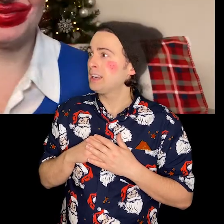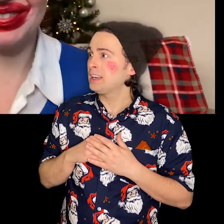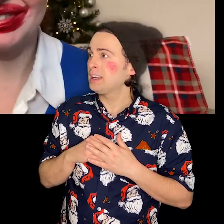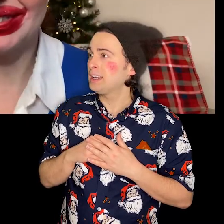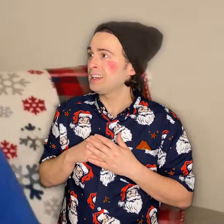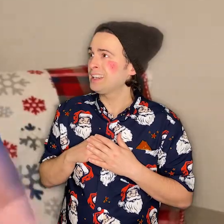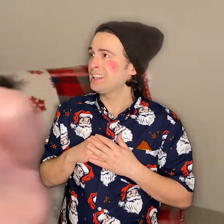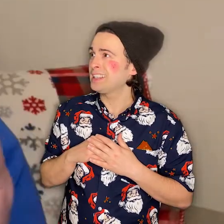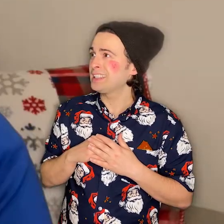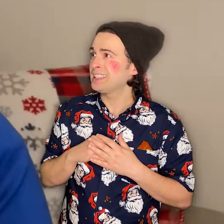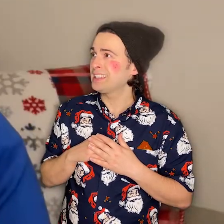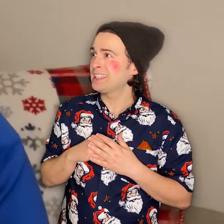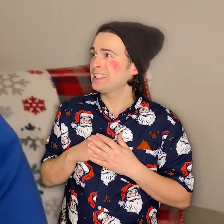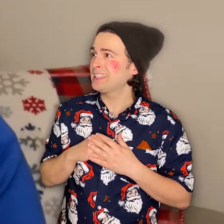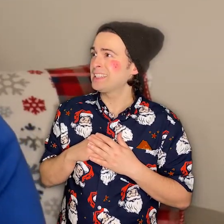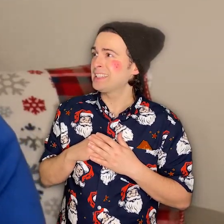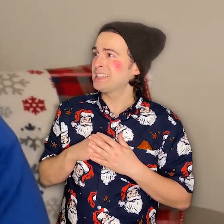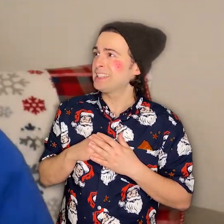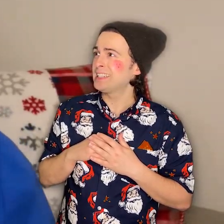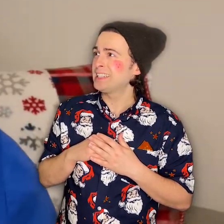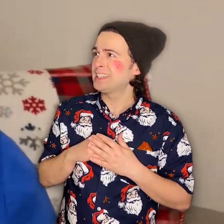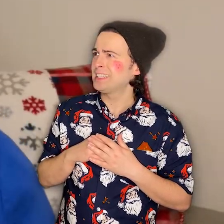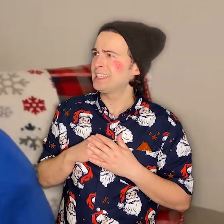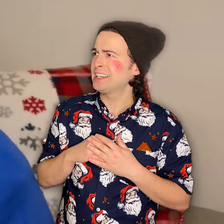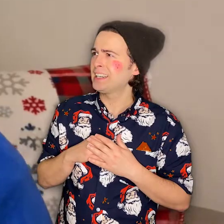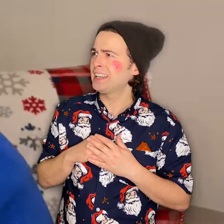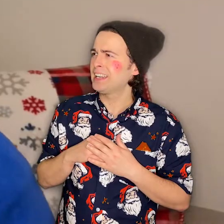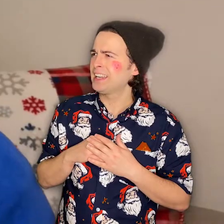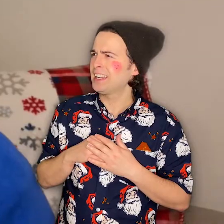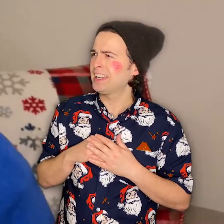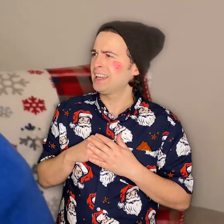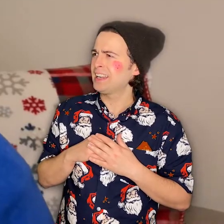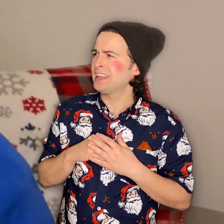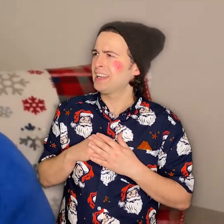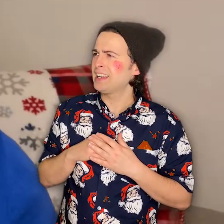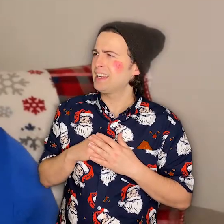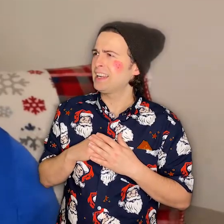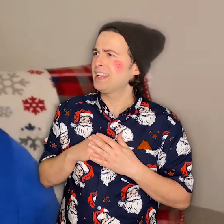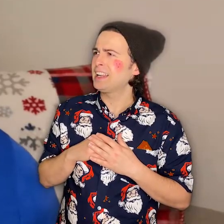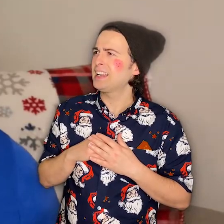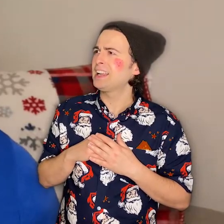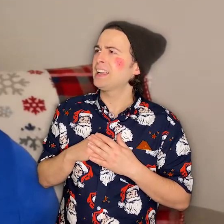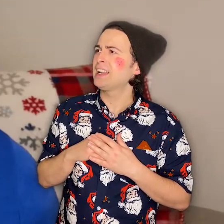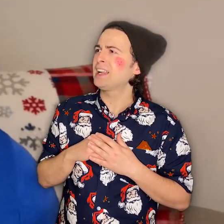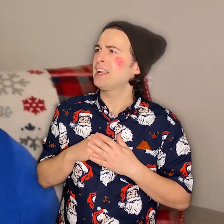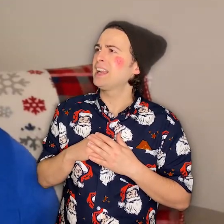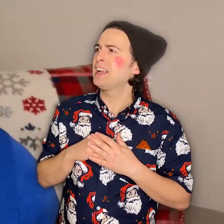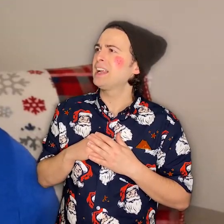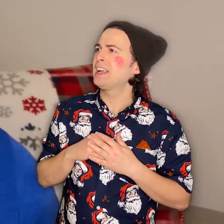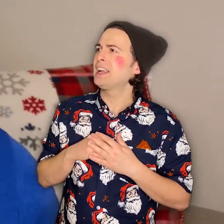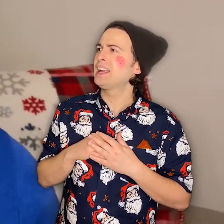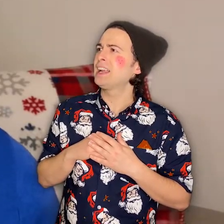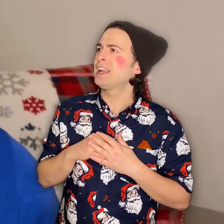Helen – Yeah and then just draw a wee black line around your new lips.